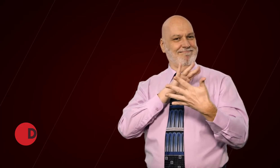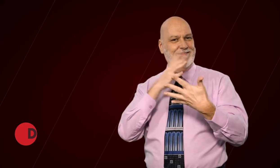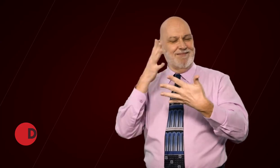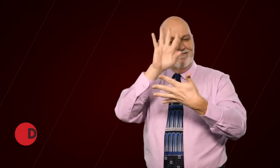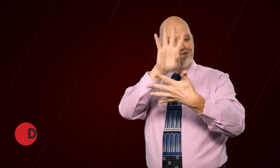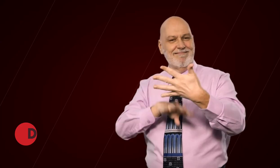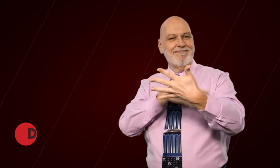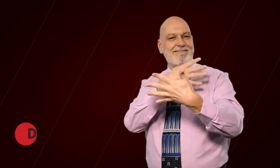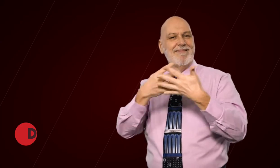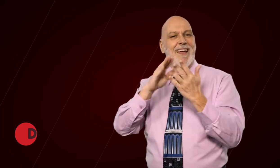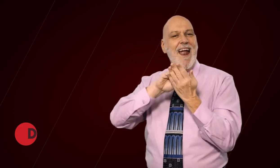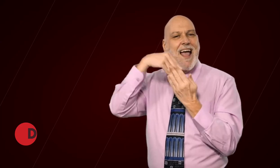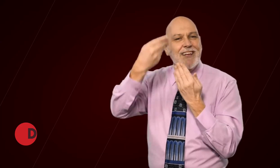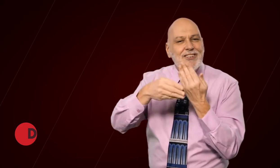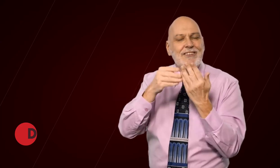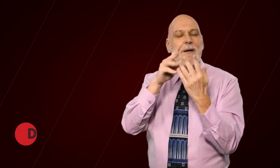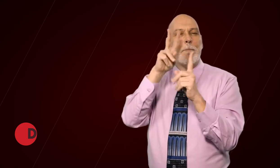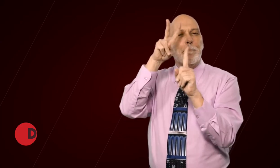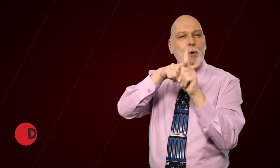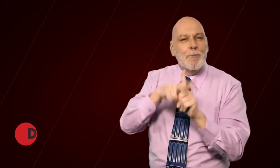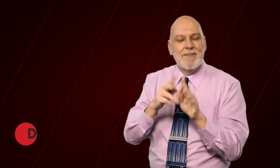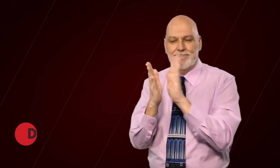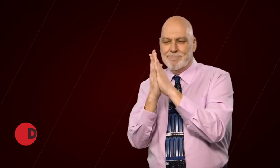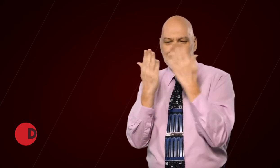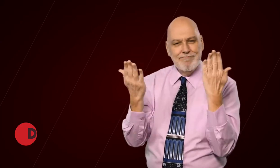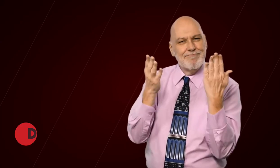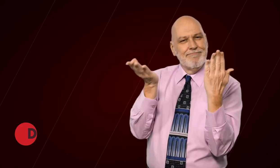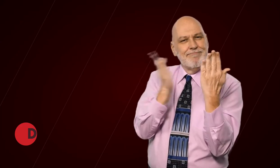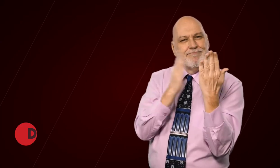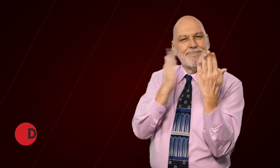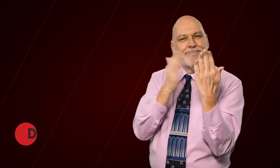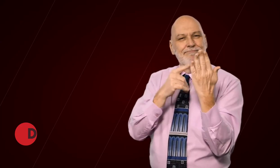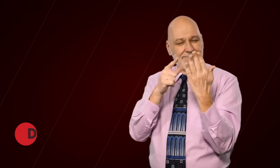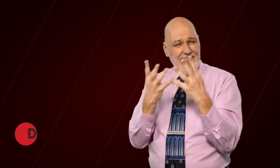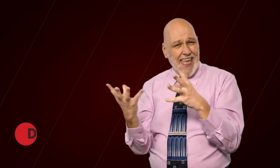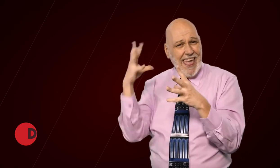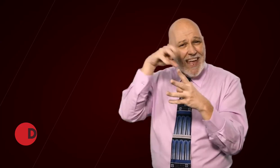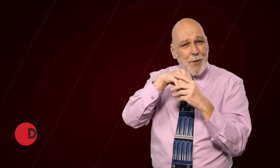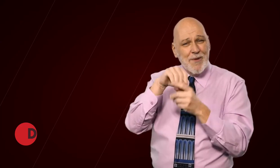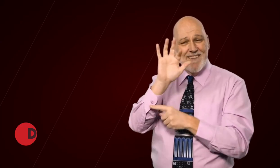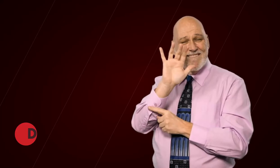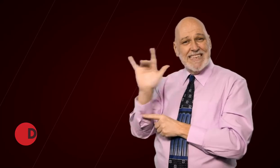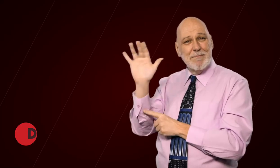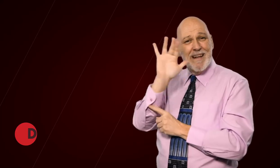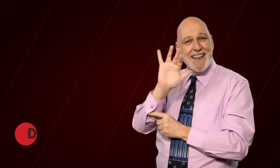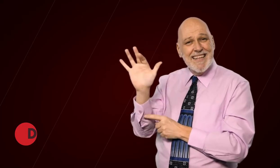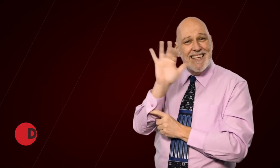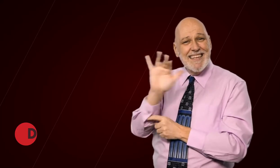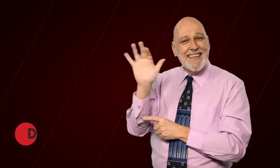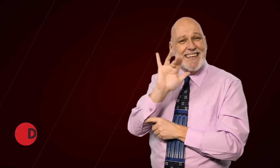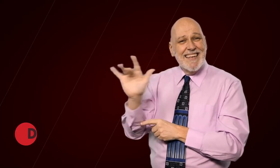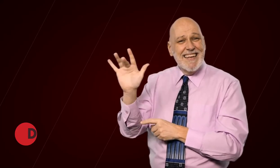Community Planner with fingerspelling.